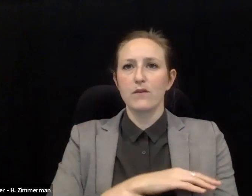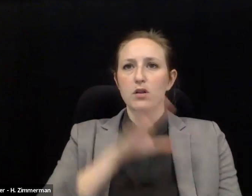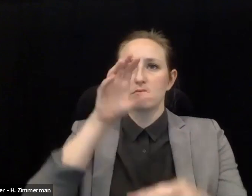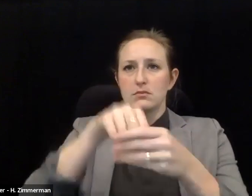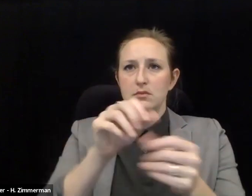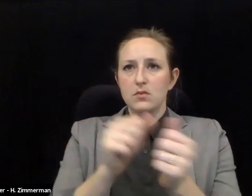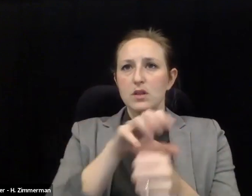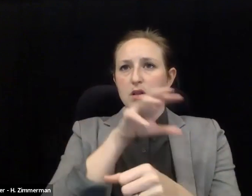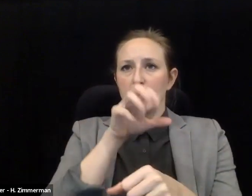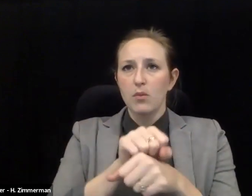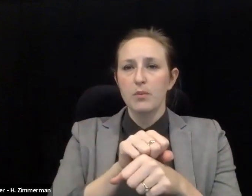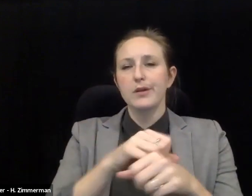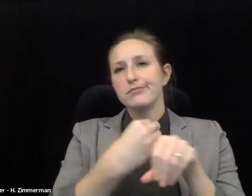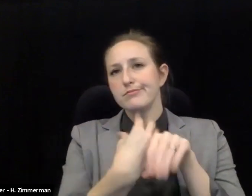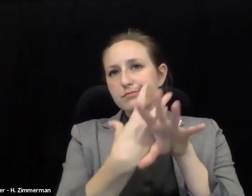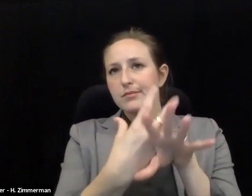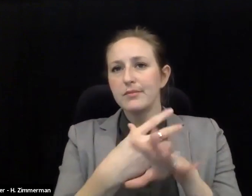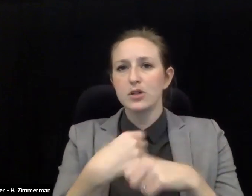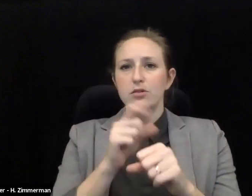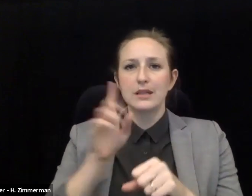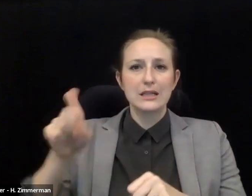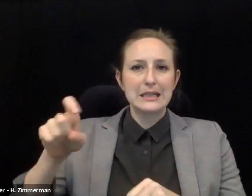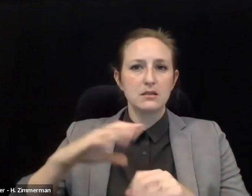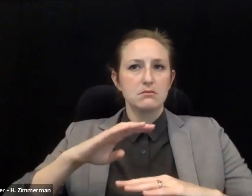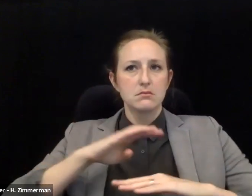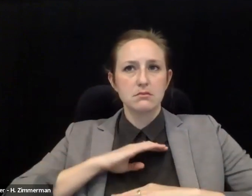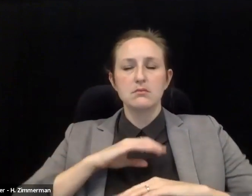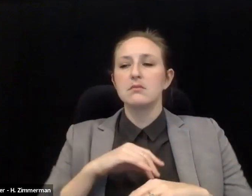make sure that their needs are being met, that sort of thing. I think that it